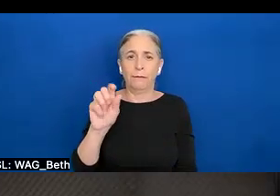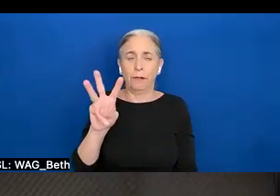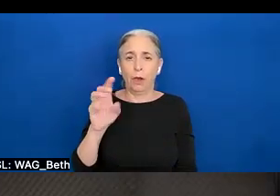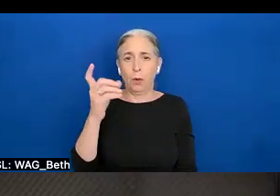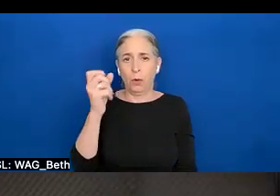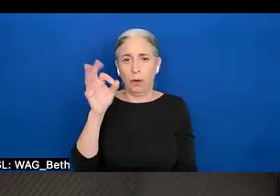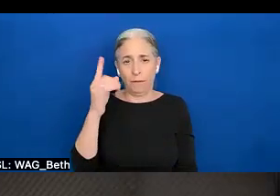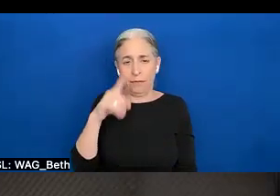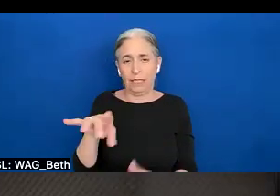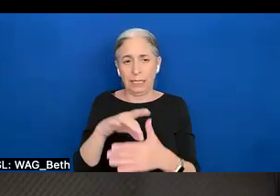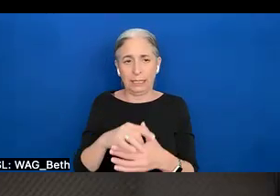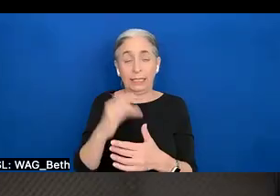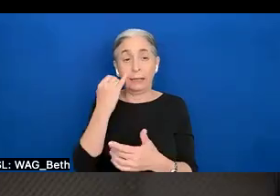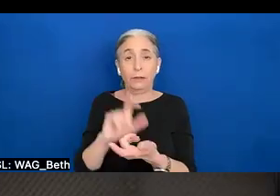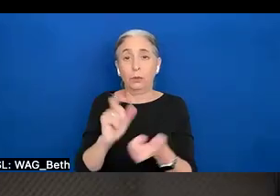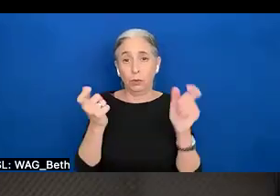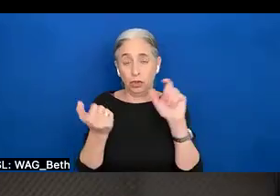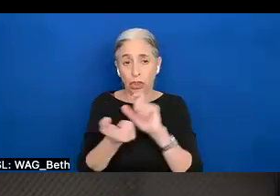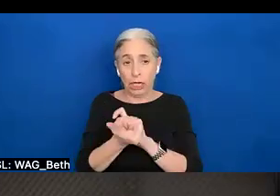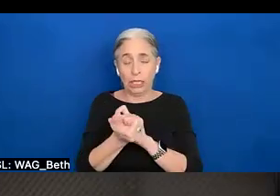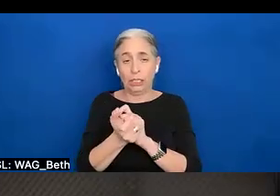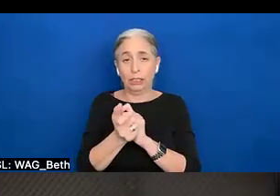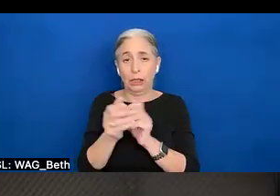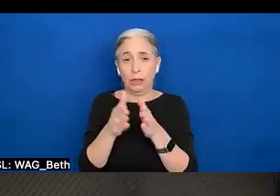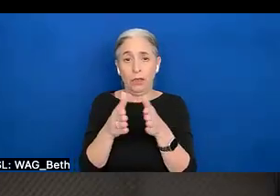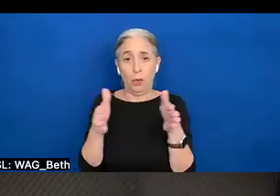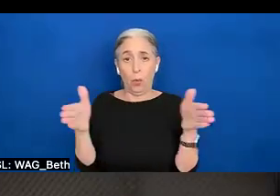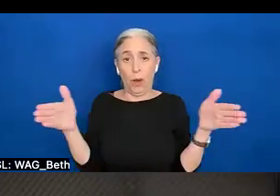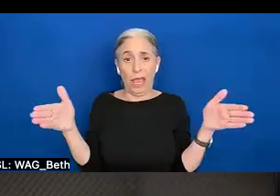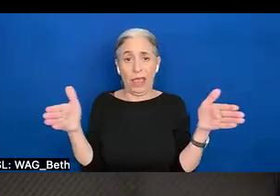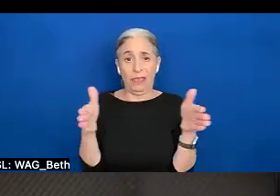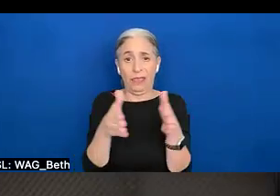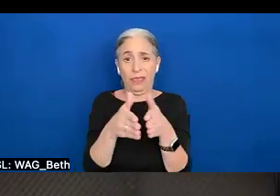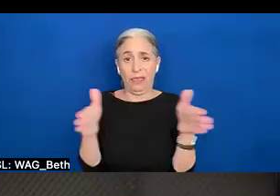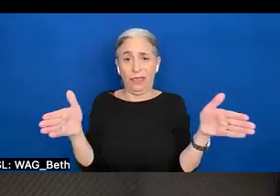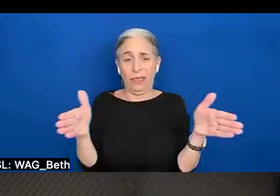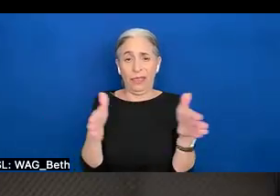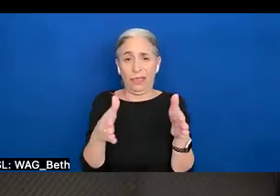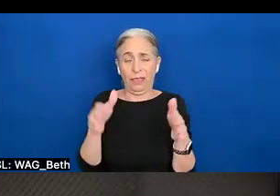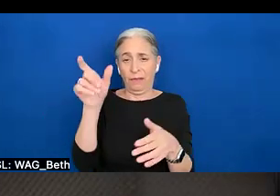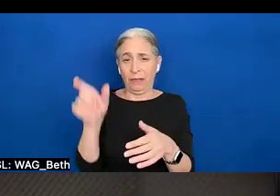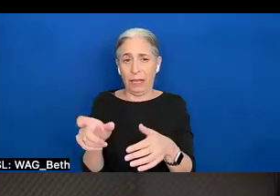So if you change the width of the column, for example,